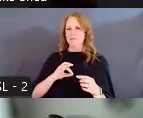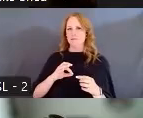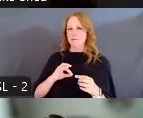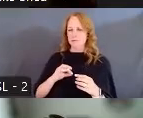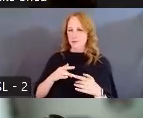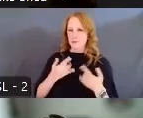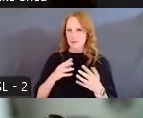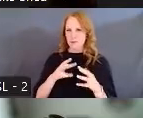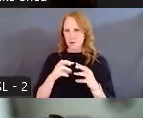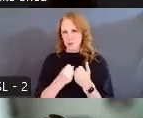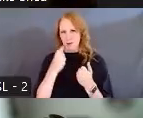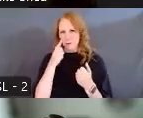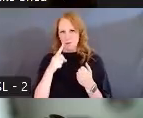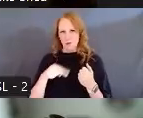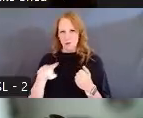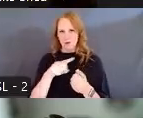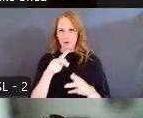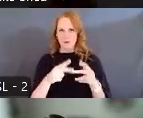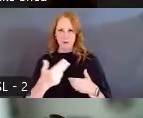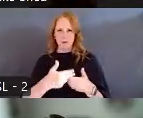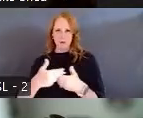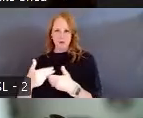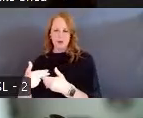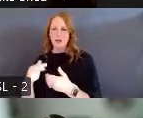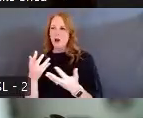uh you learned a lot from what they have already done and accomplished in this work